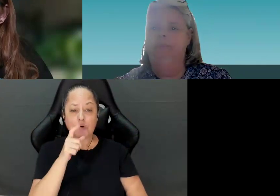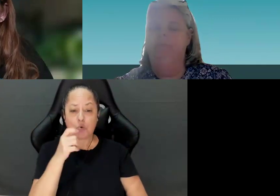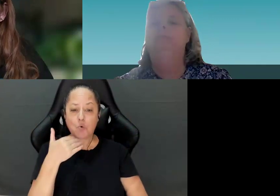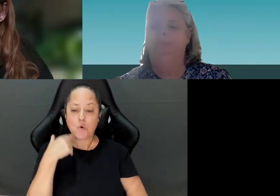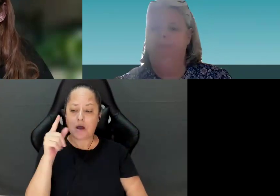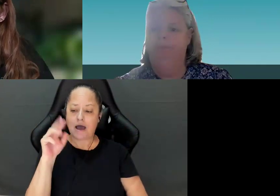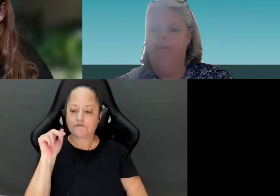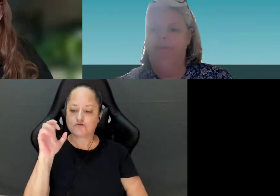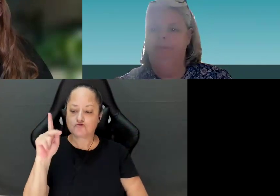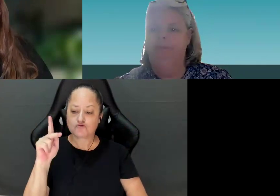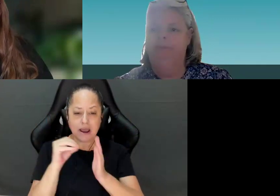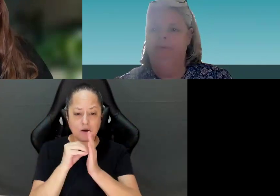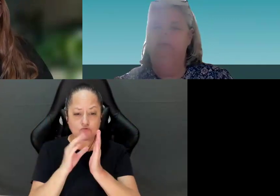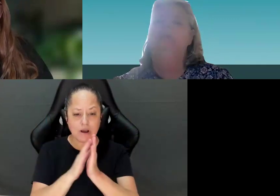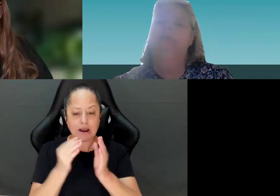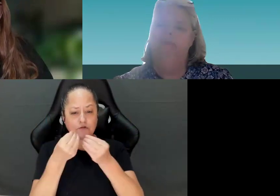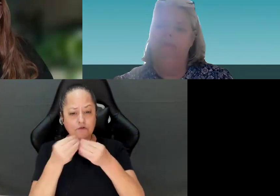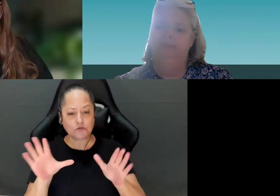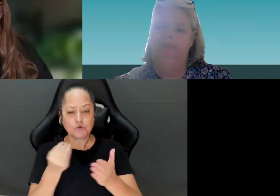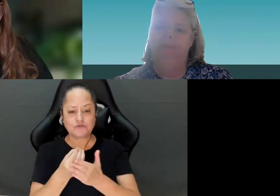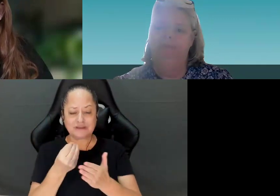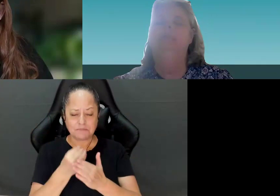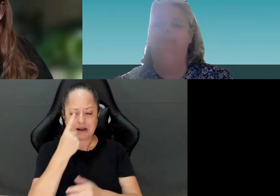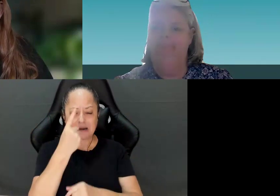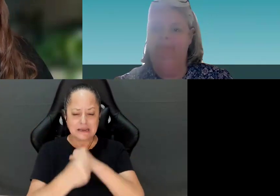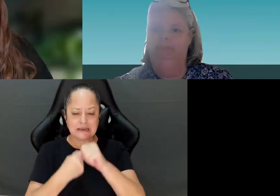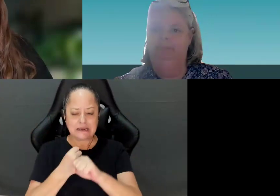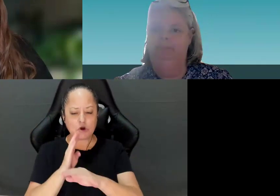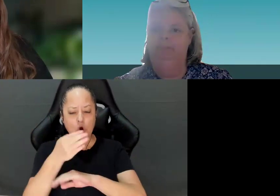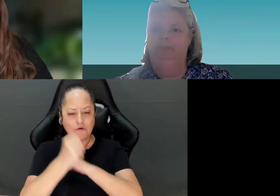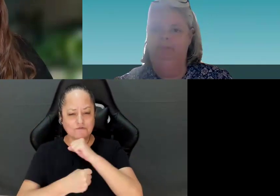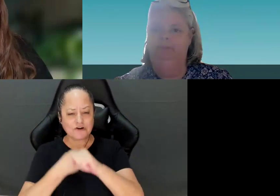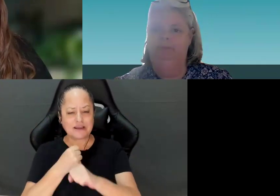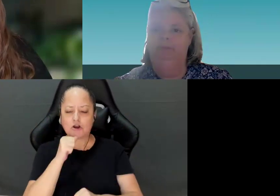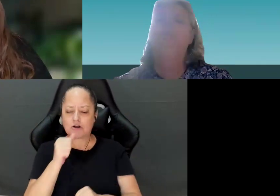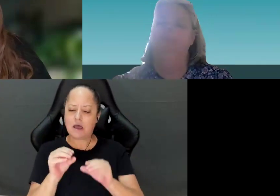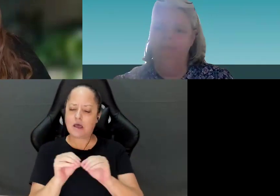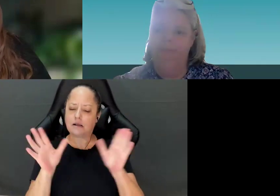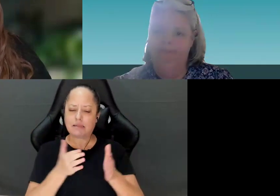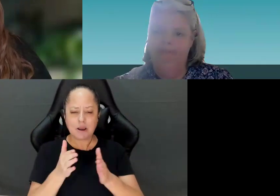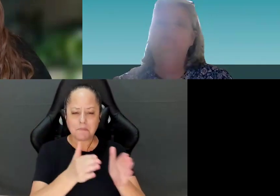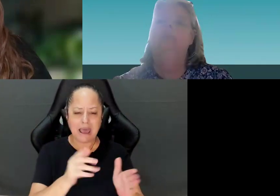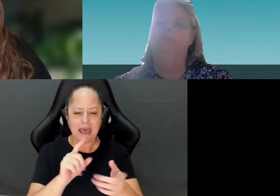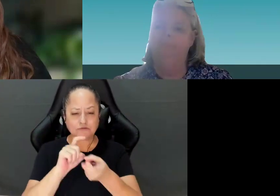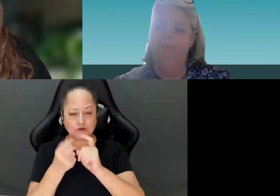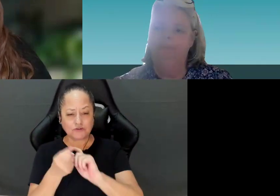record of losing money year over year with not a clear path to change that, and they